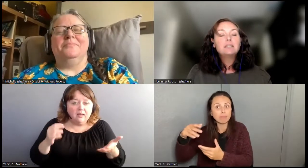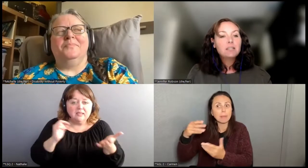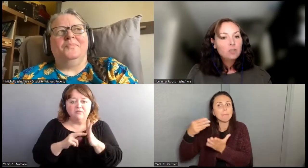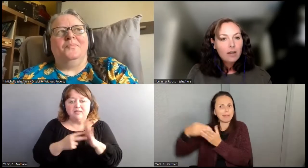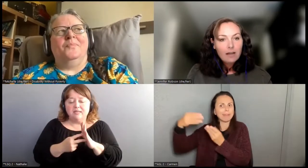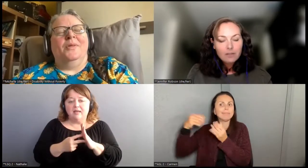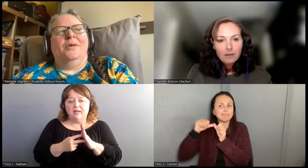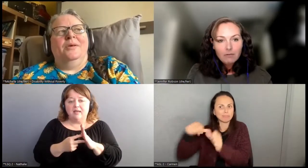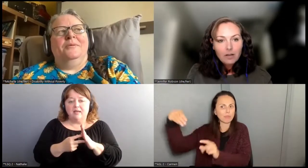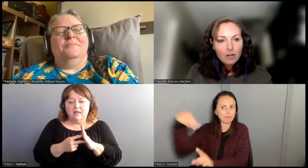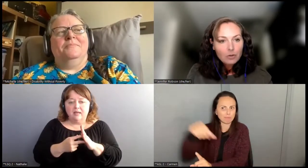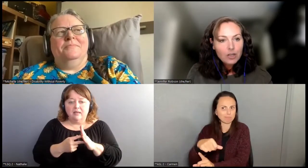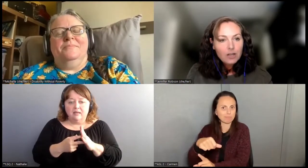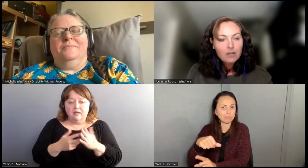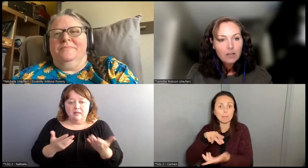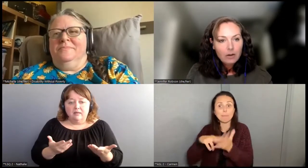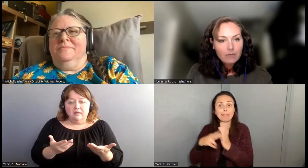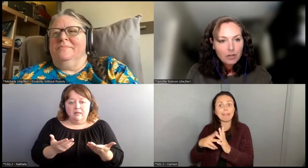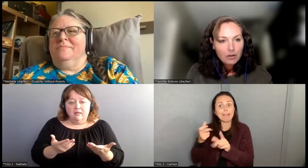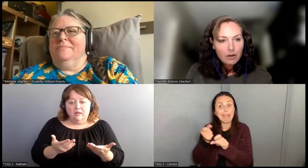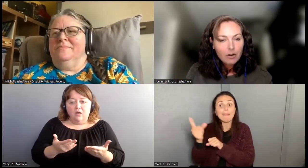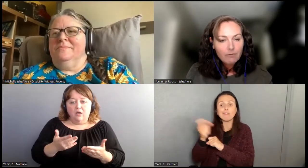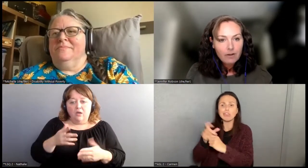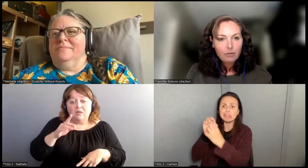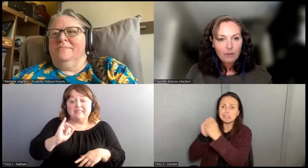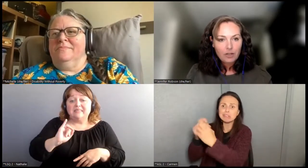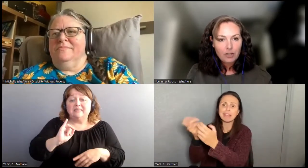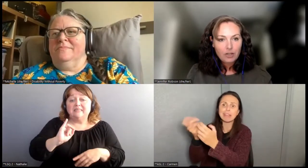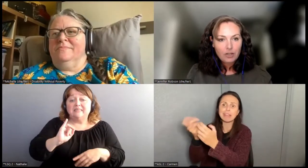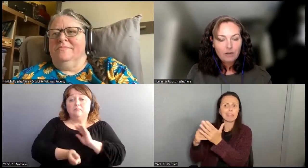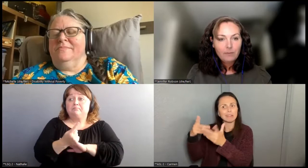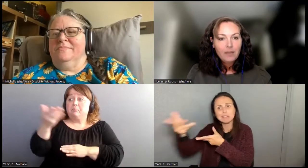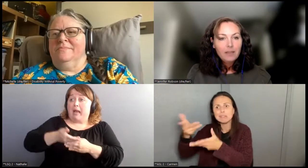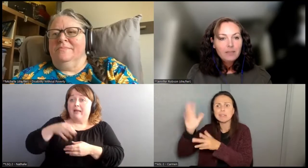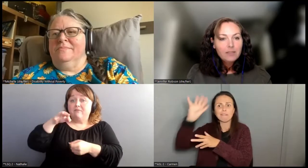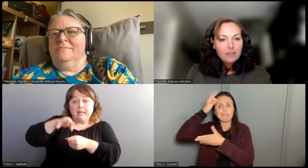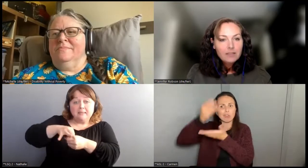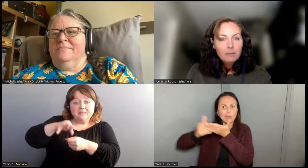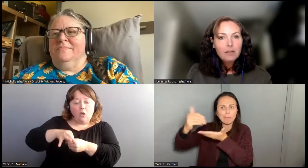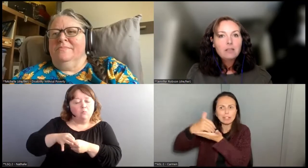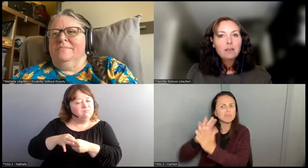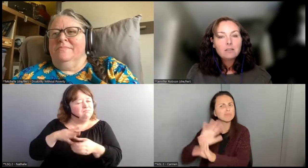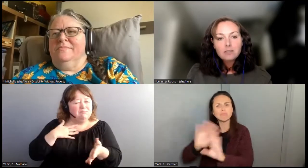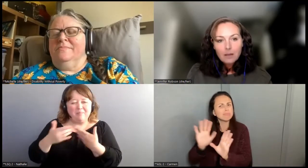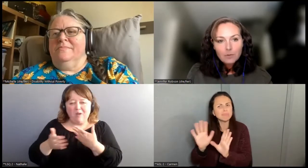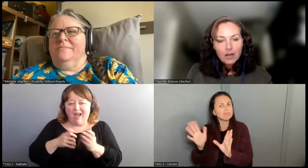IT DOES NOT HAVE TO BE RENEGOTIATED YEAR AFTER YEAR IN A FEDERAL BUDGET. THIS ISN'T MONEY